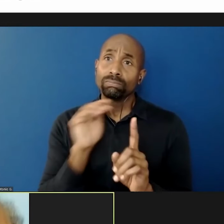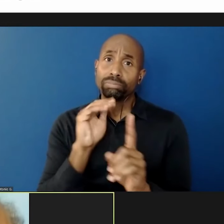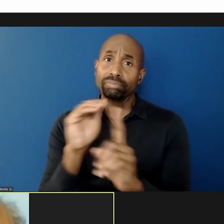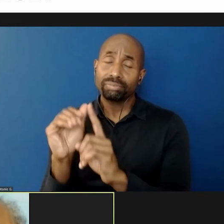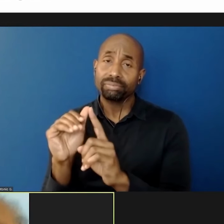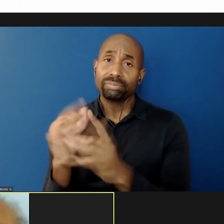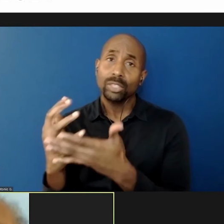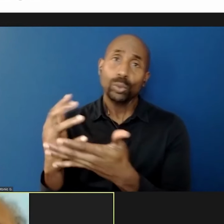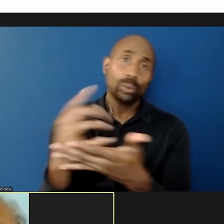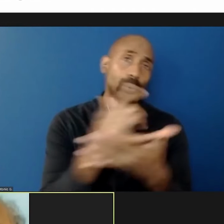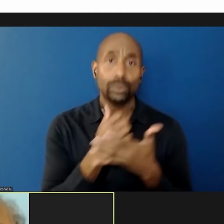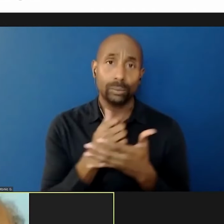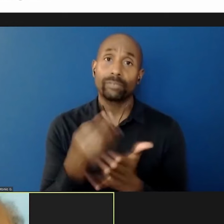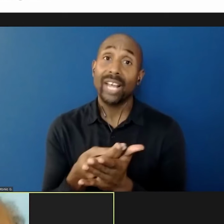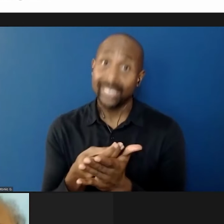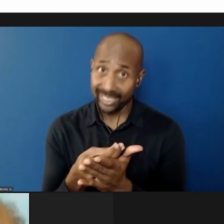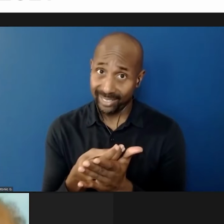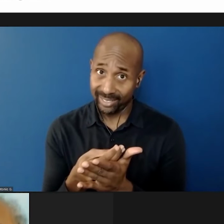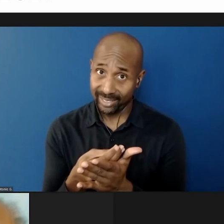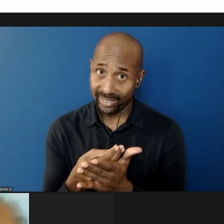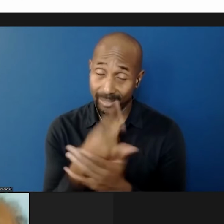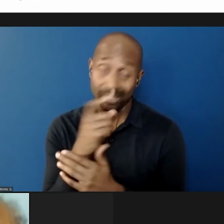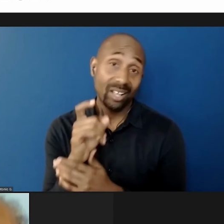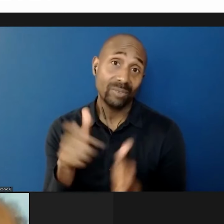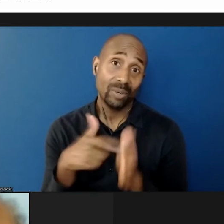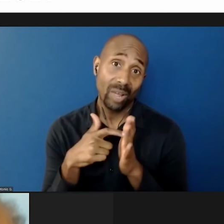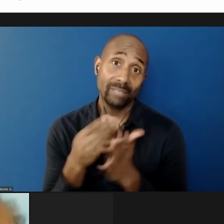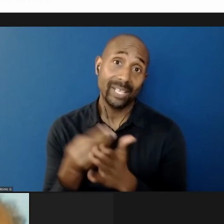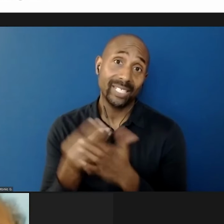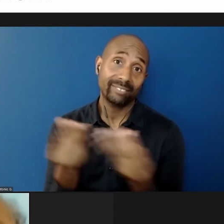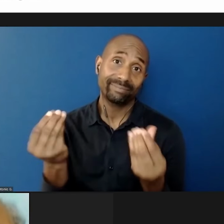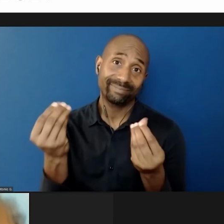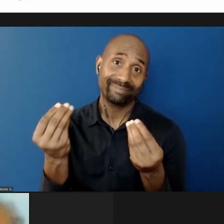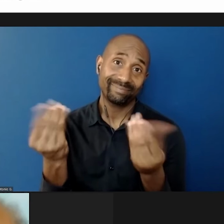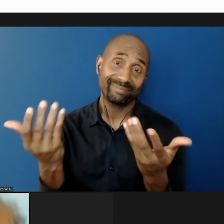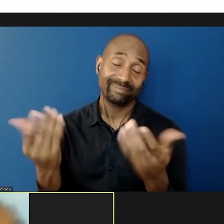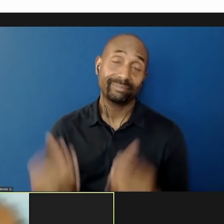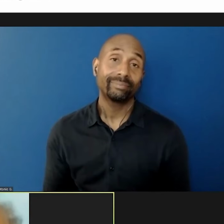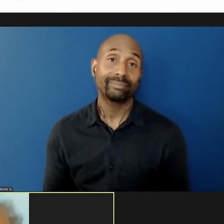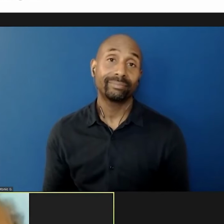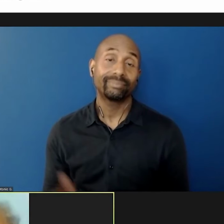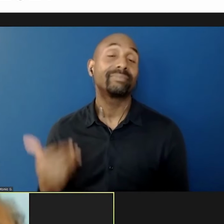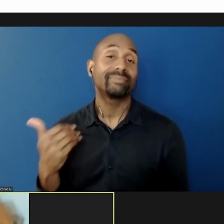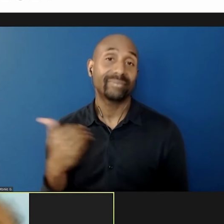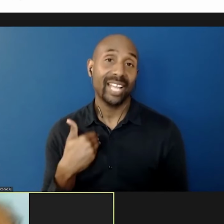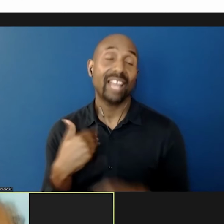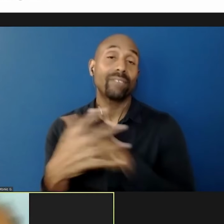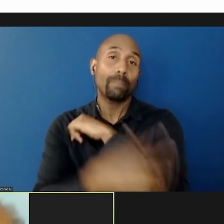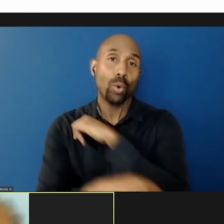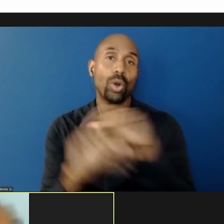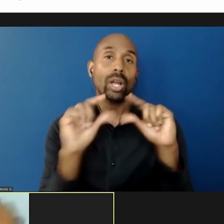money. >> PRIYA PENNER: 100 percent. There are poor groups and poor folks out there who manage to do this